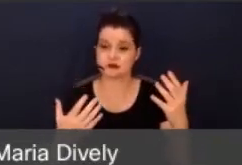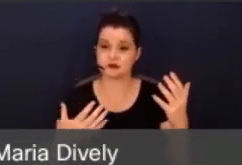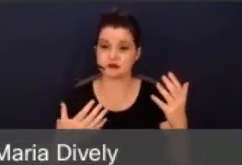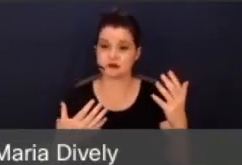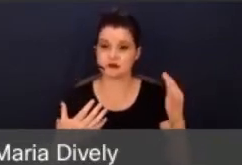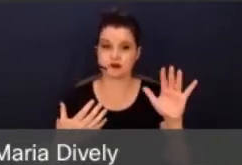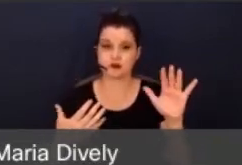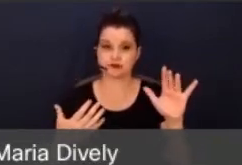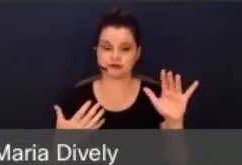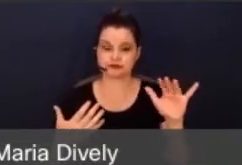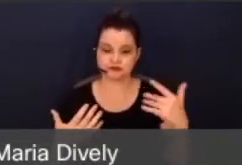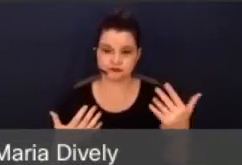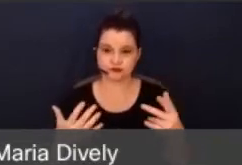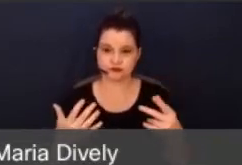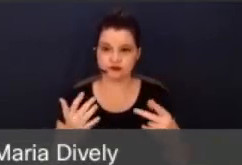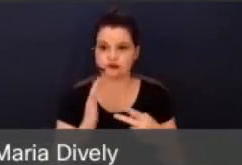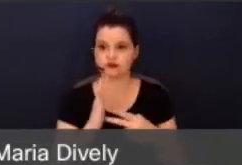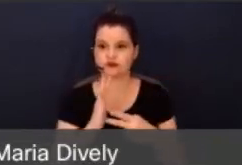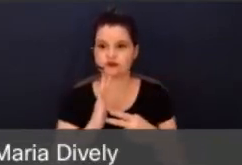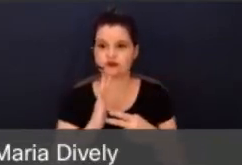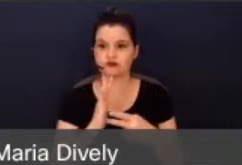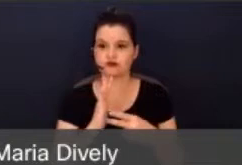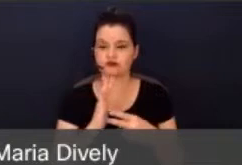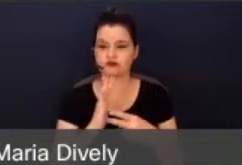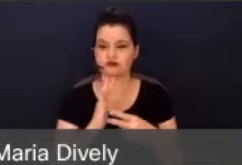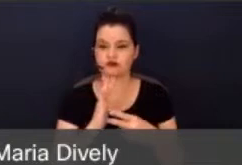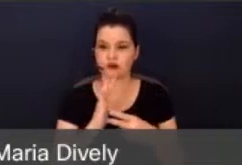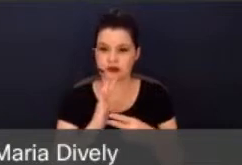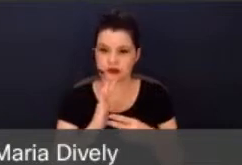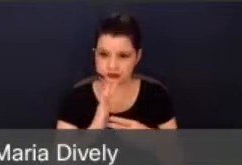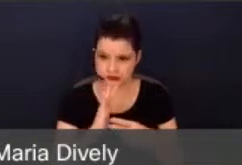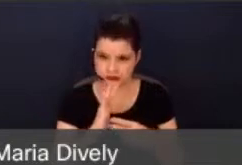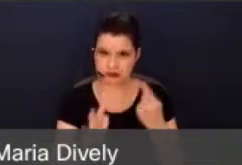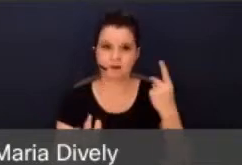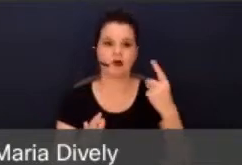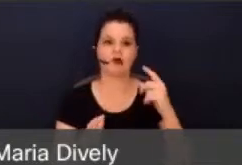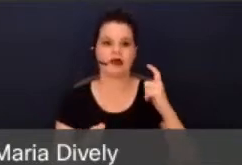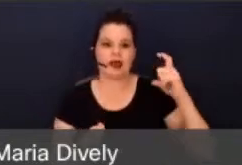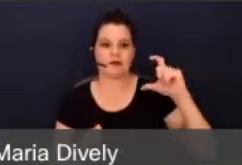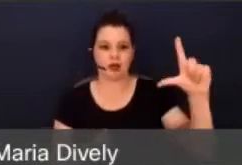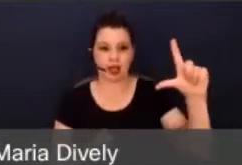double, um, L tags at the top of lists in the PDF